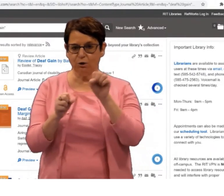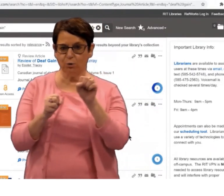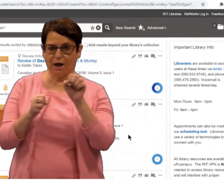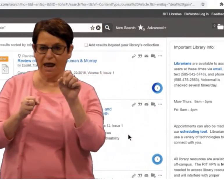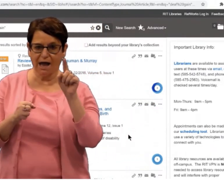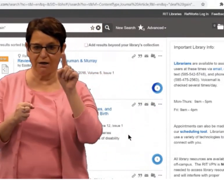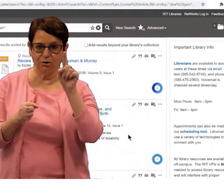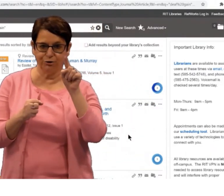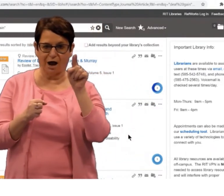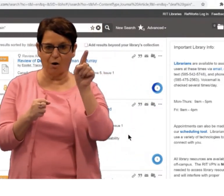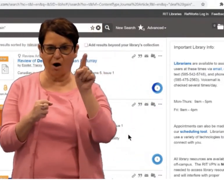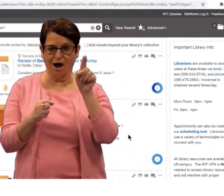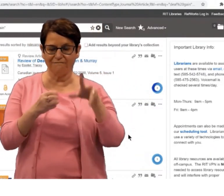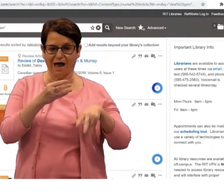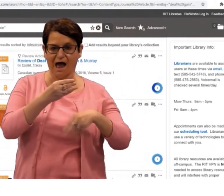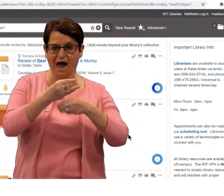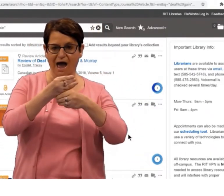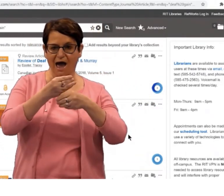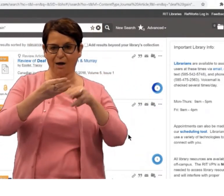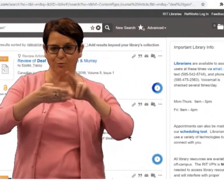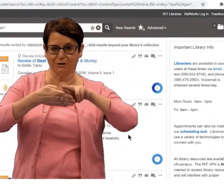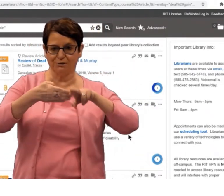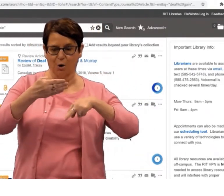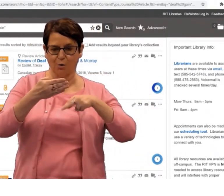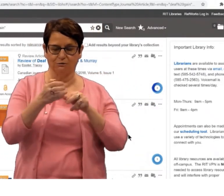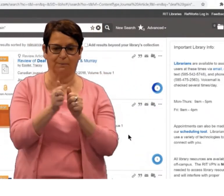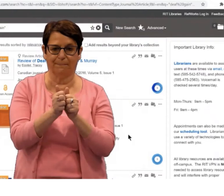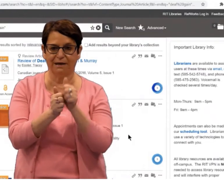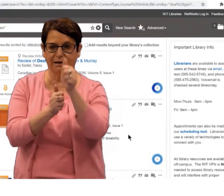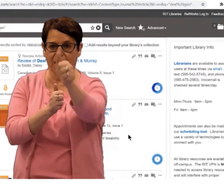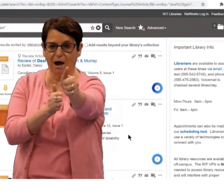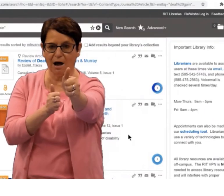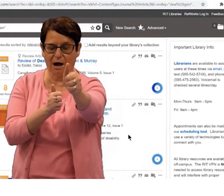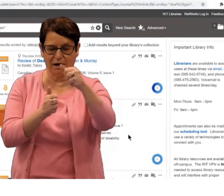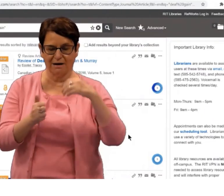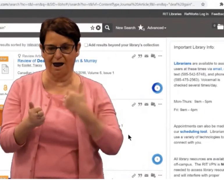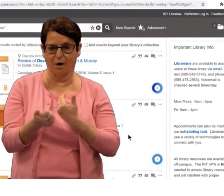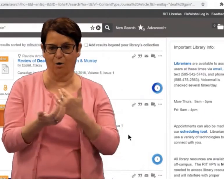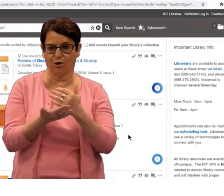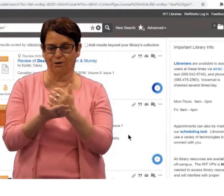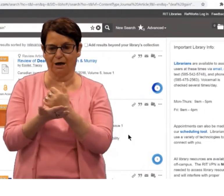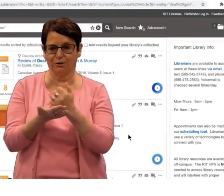Notice too that you can check-off Add Results beyond